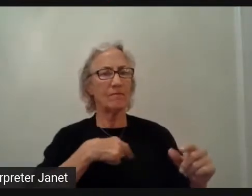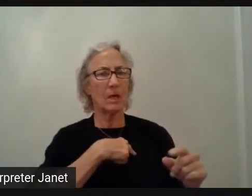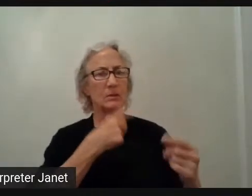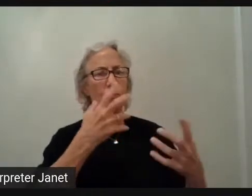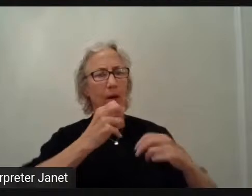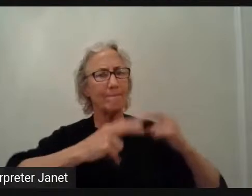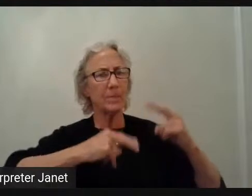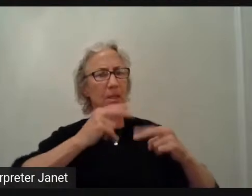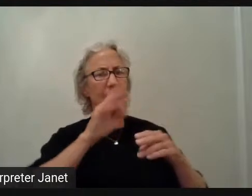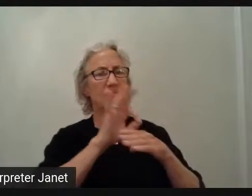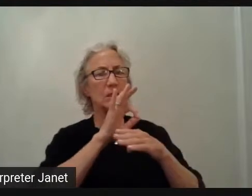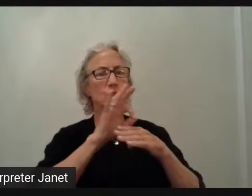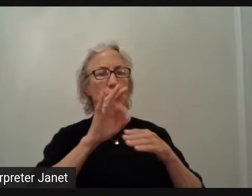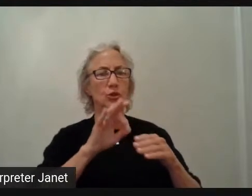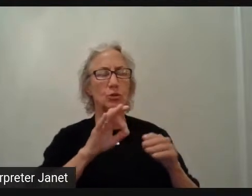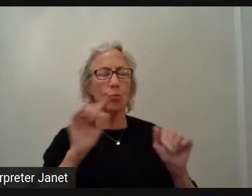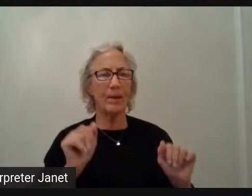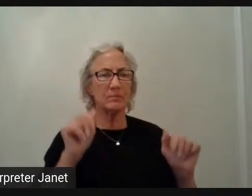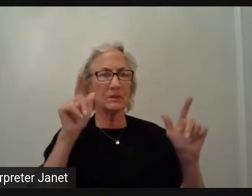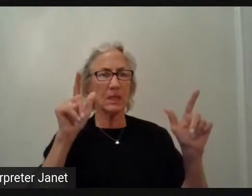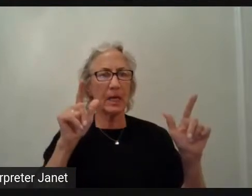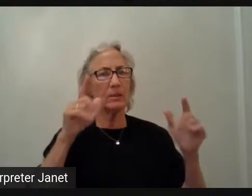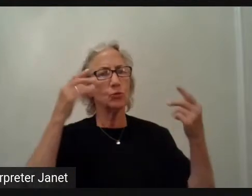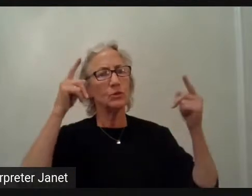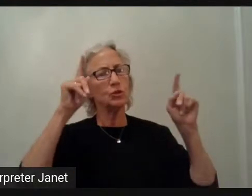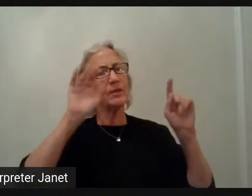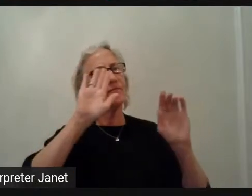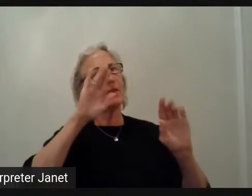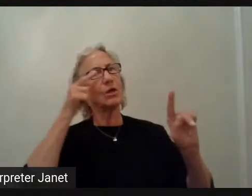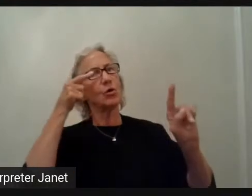For the accessibility route and other people are more protective of their art. But will want to